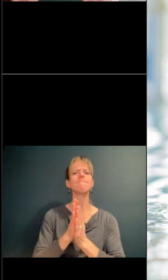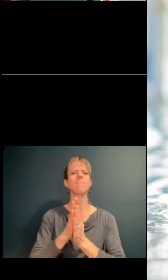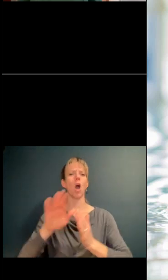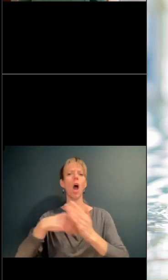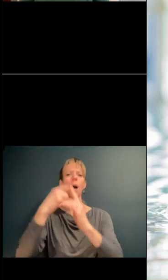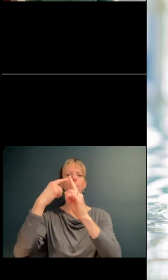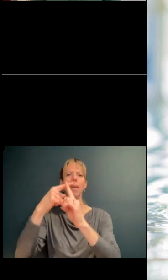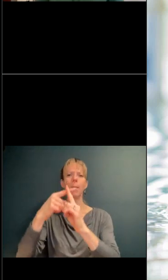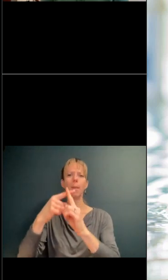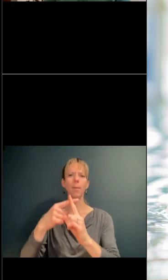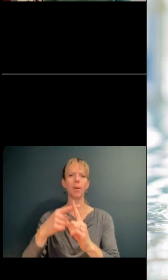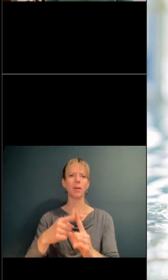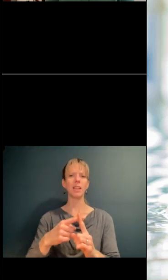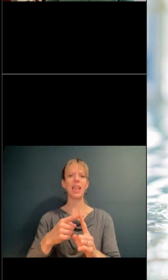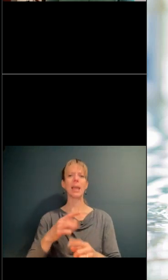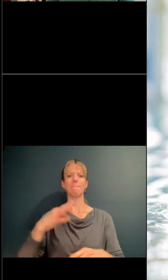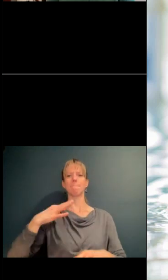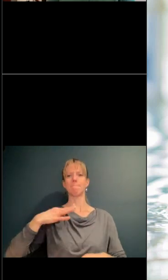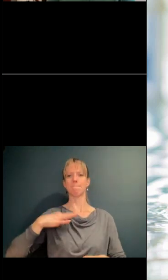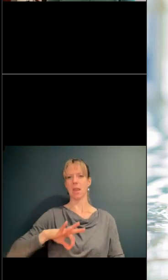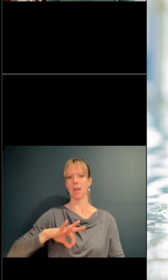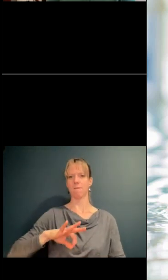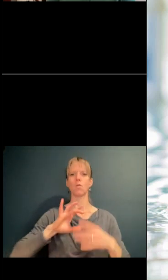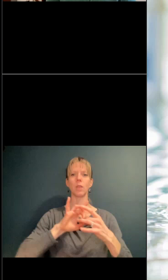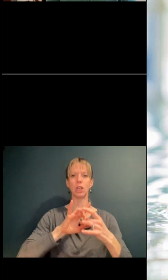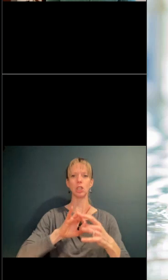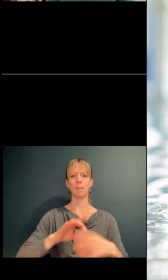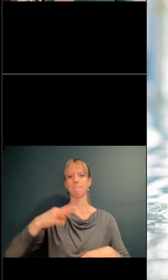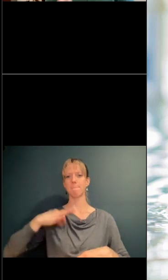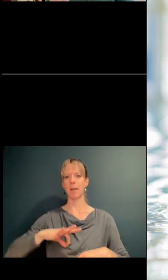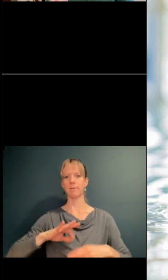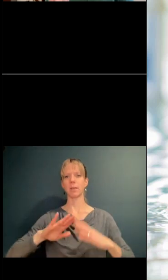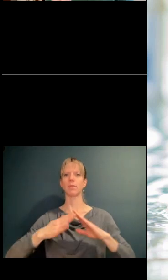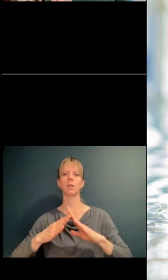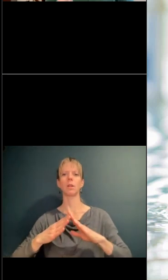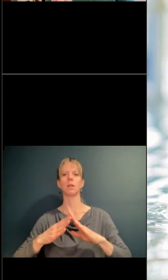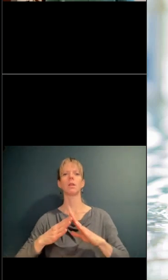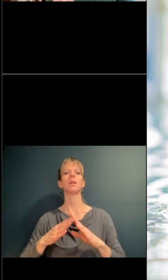to their relationships and communities. To know people by the things that remind